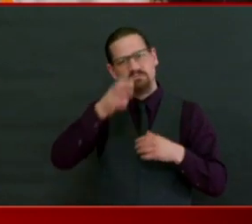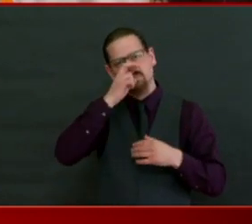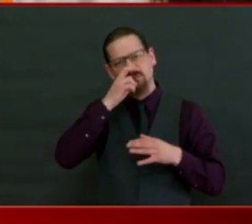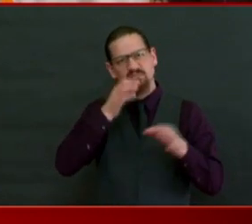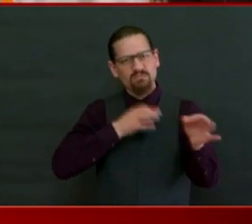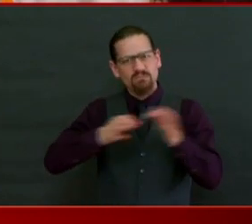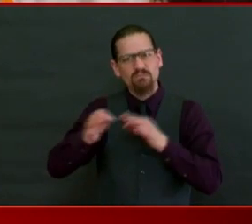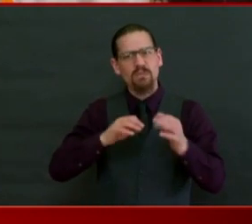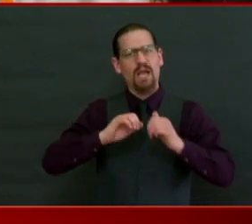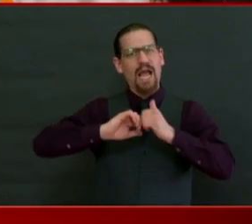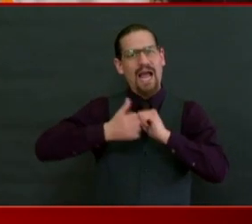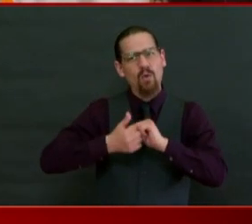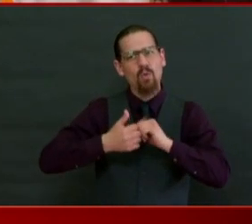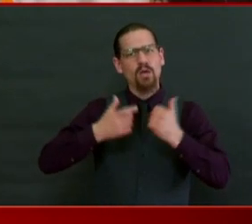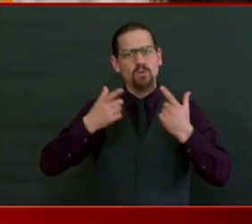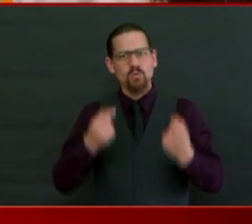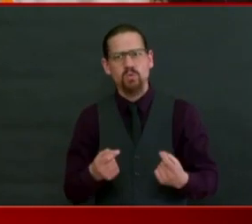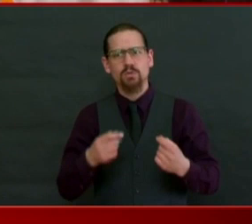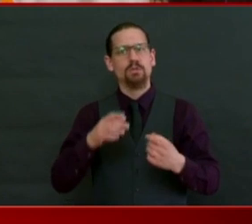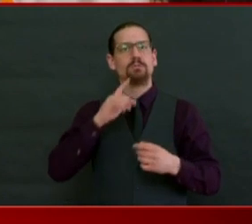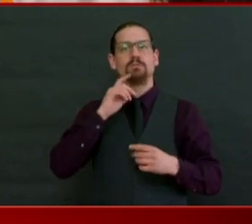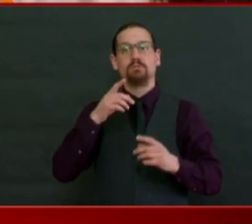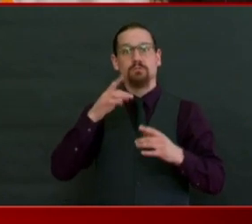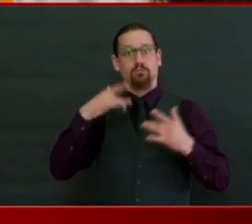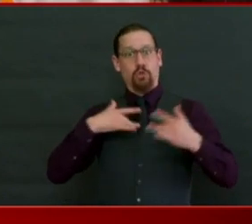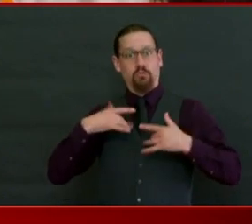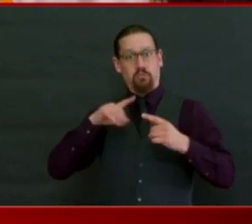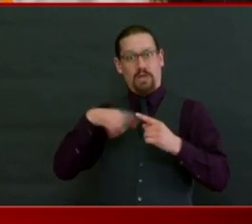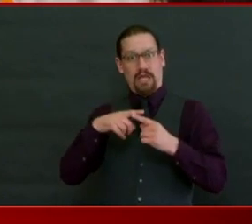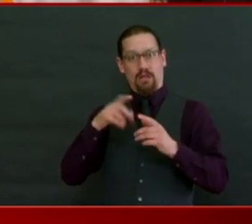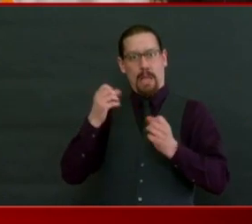IT HAS A POSITIVE IMPACT DEPENDING ON HOW MANY PEOPLE TOUCHED IT OR WHAT THE CONCERN